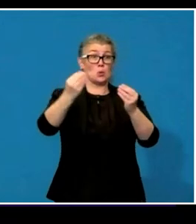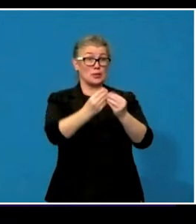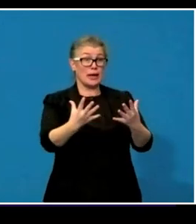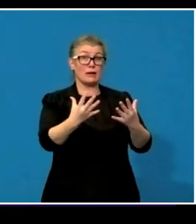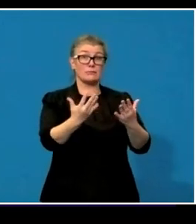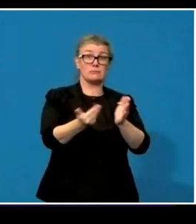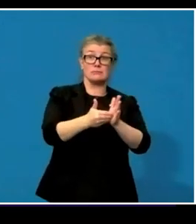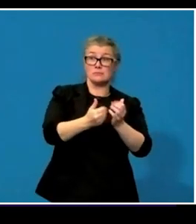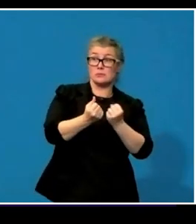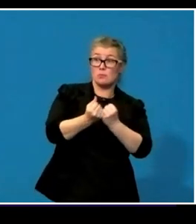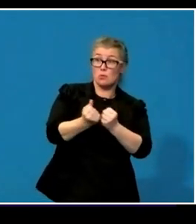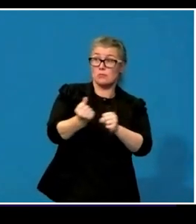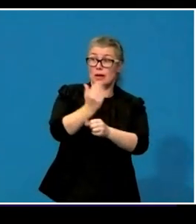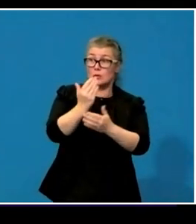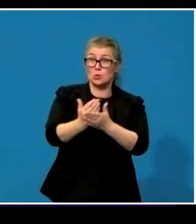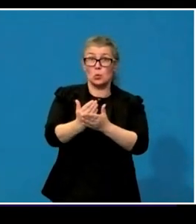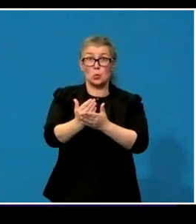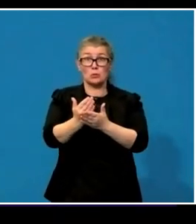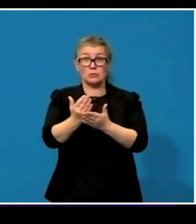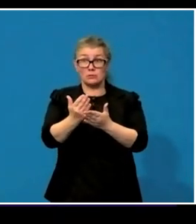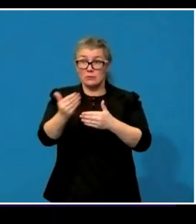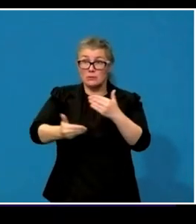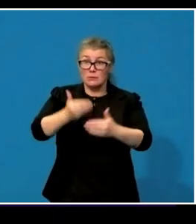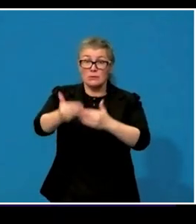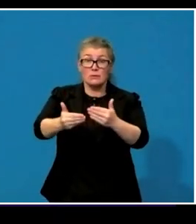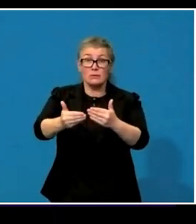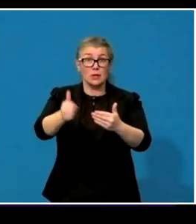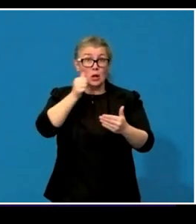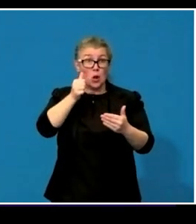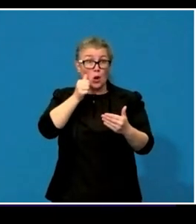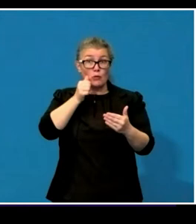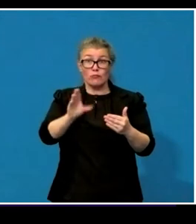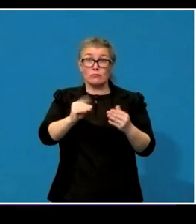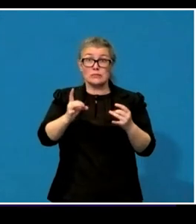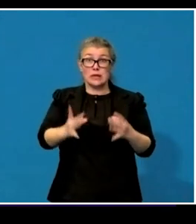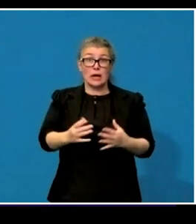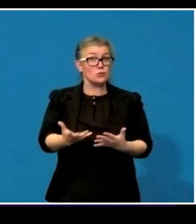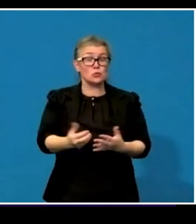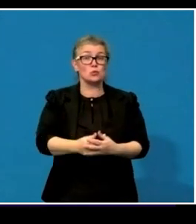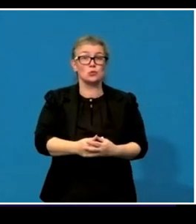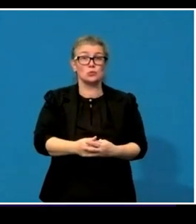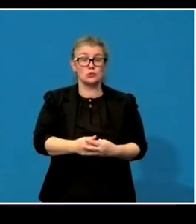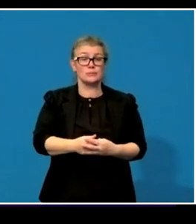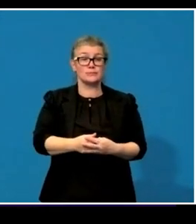I want to take you to paragraph 67 of your statement, and, for the purpose of